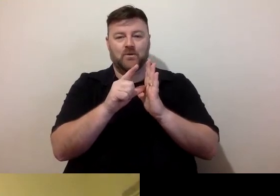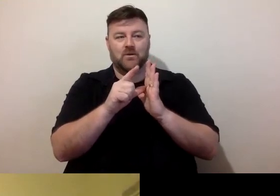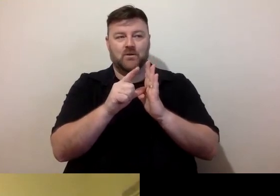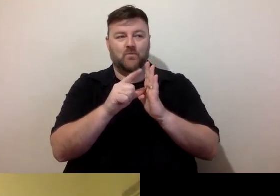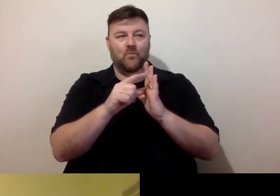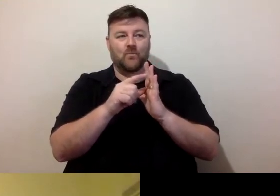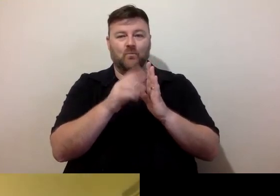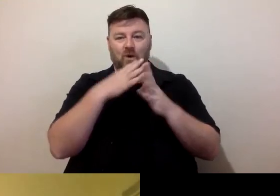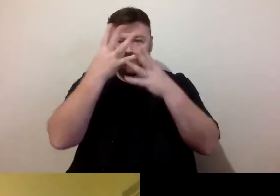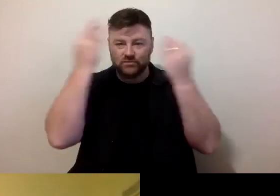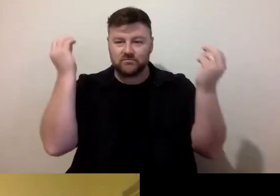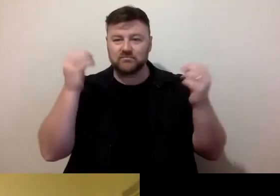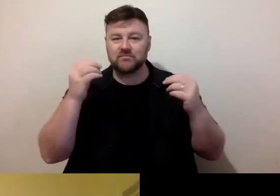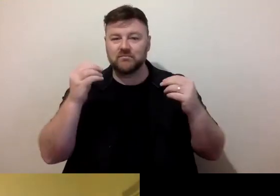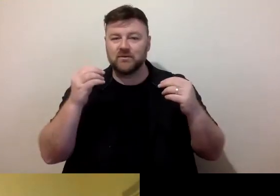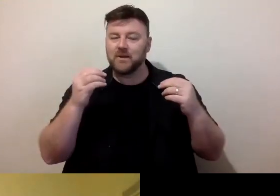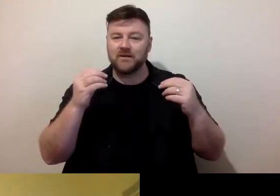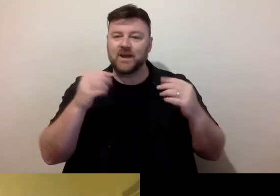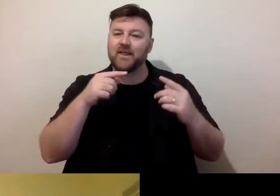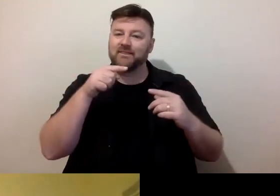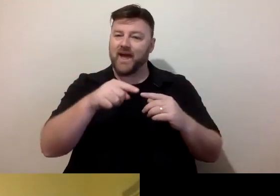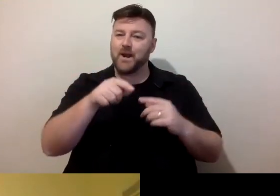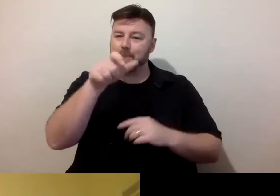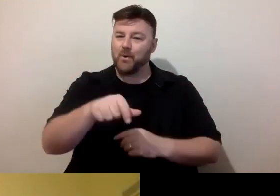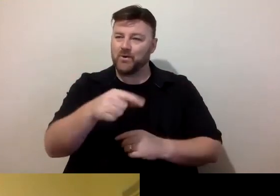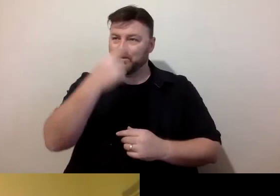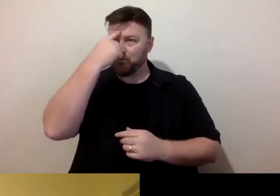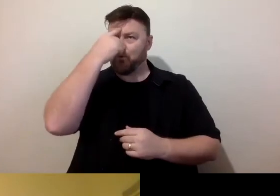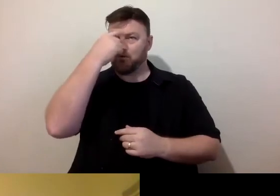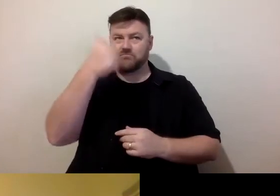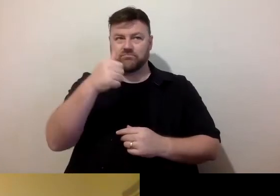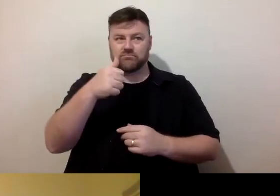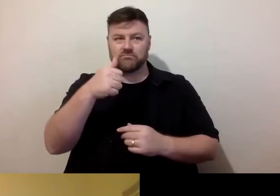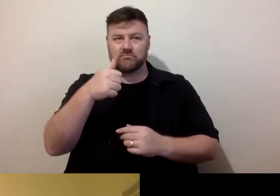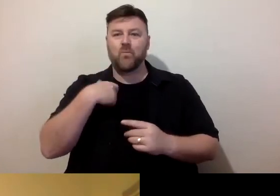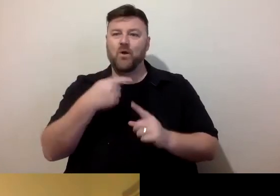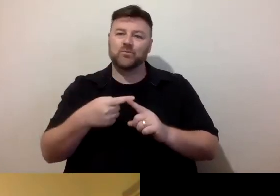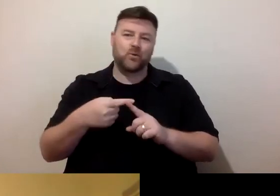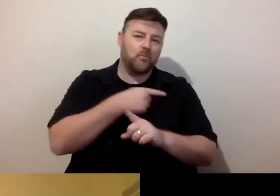of the viewer. That's something really poetic and nice and intimate, I think.